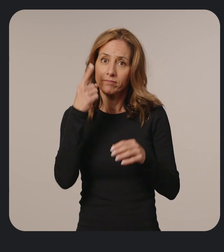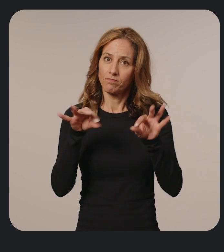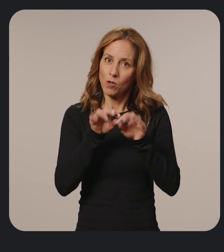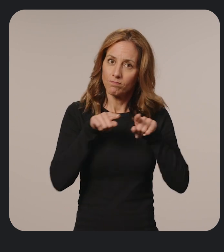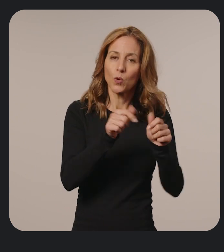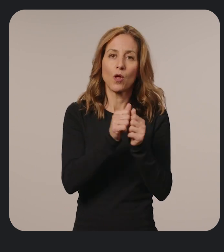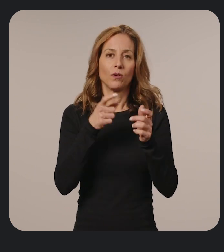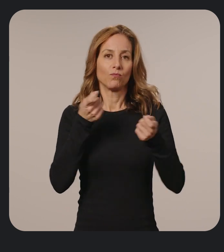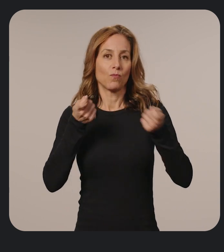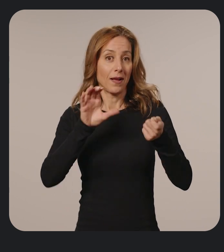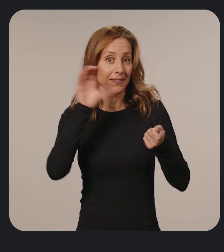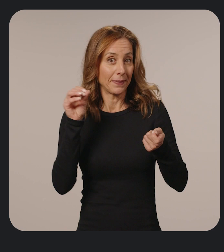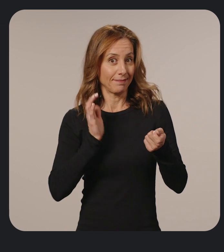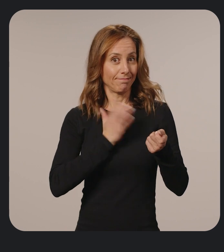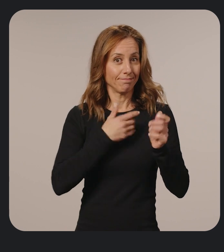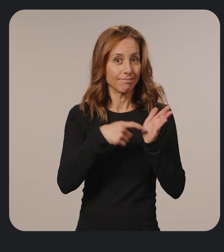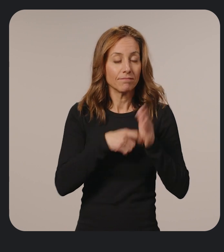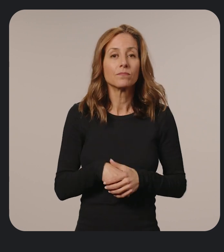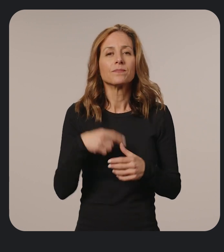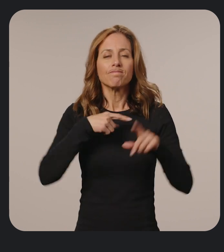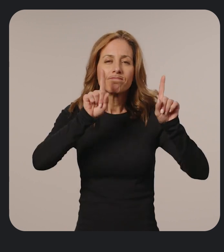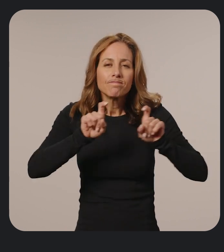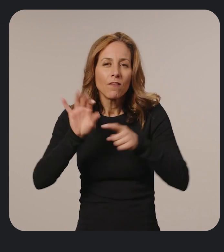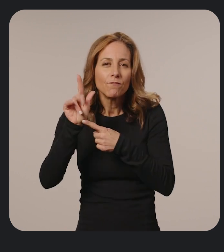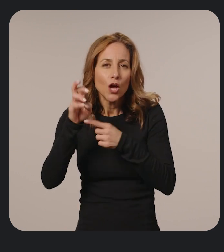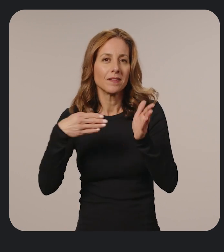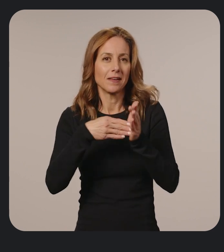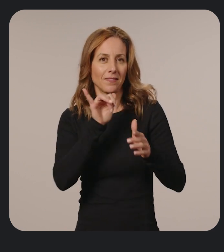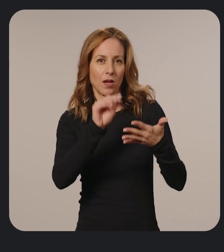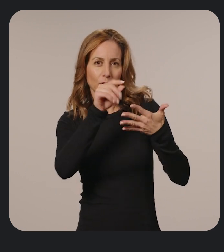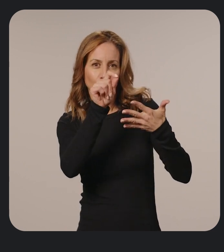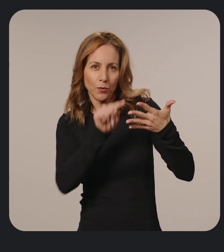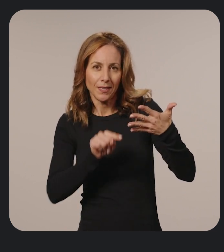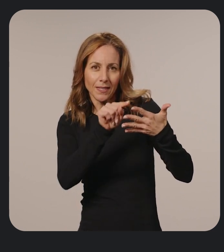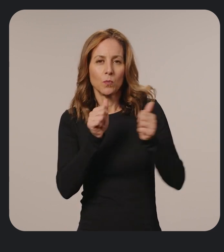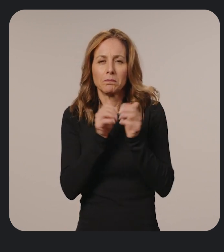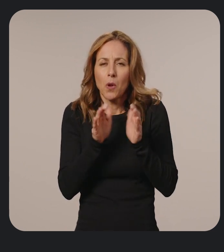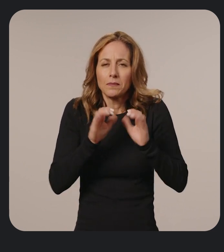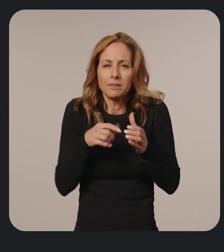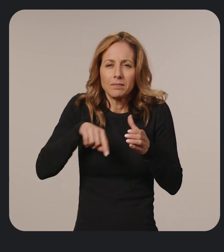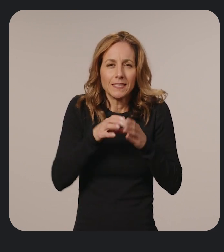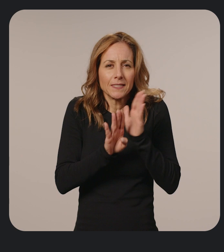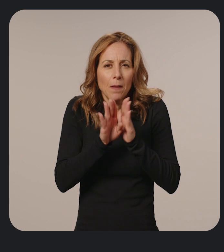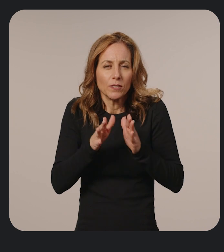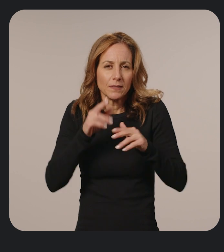and that we need as a regulated company? And so we piloted Flutter against this rubric, with just a small team of devs, building it